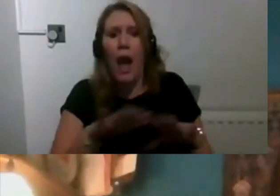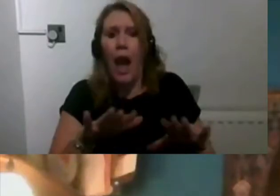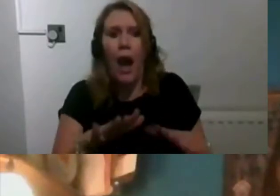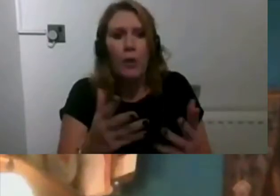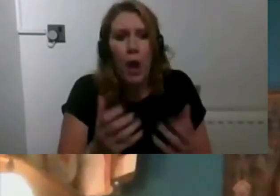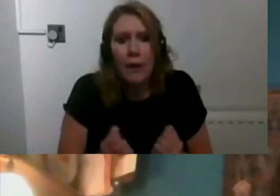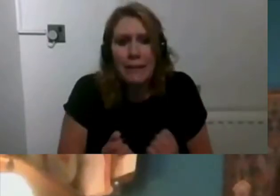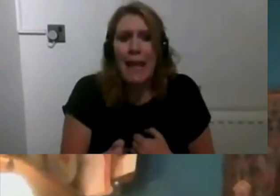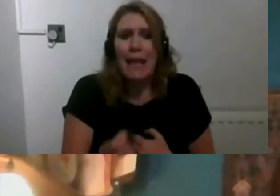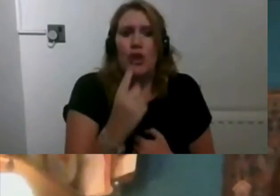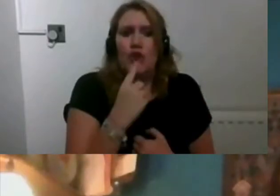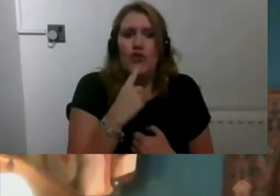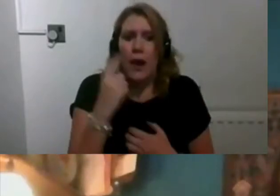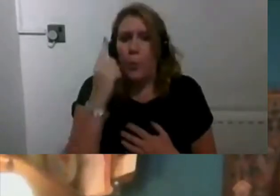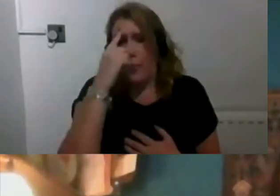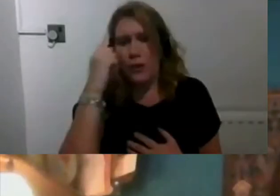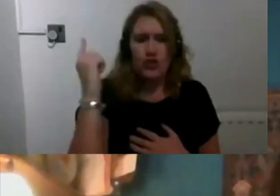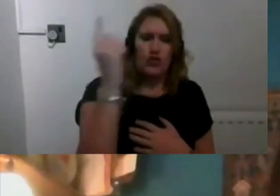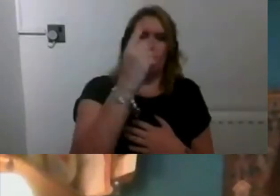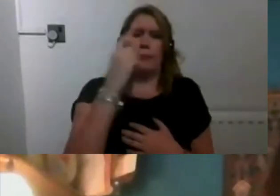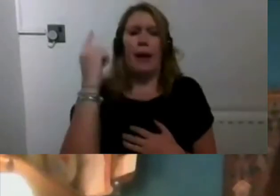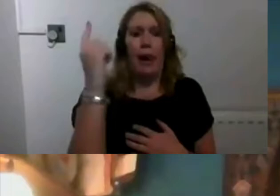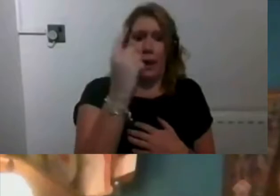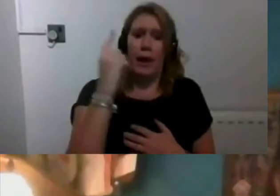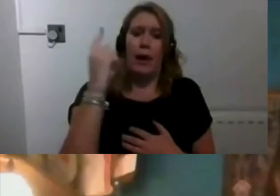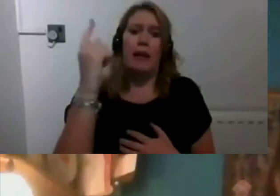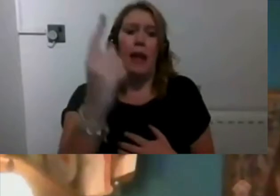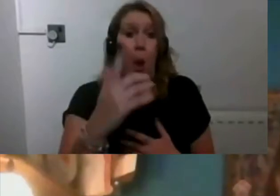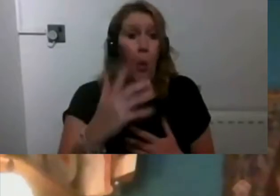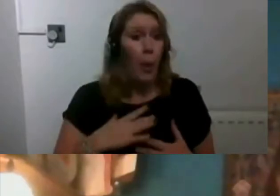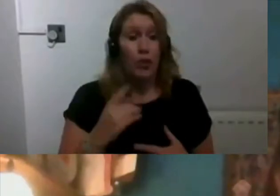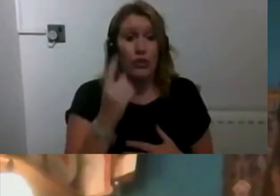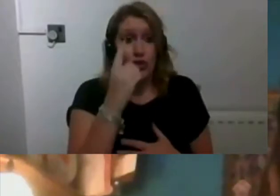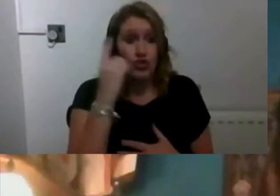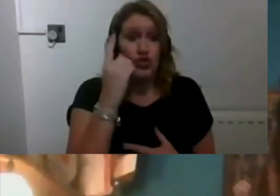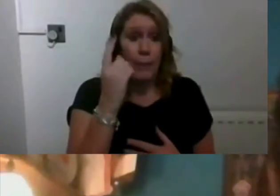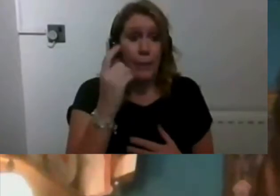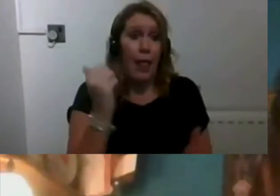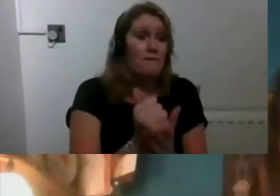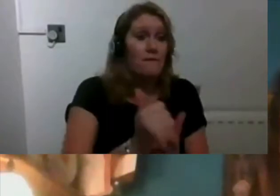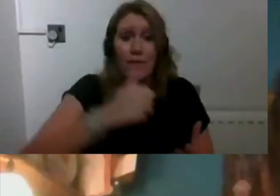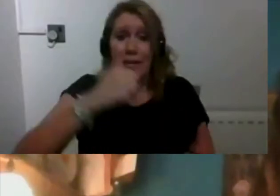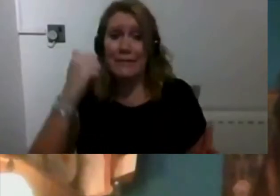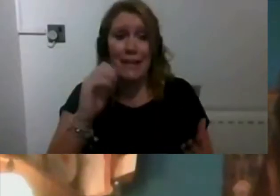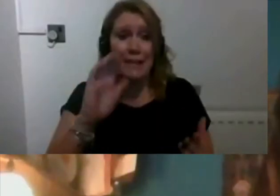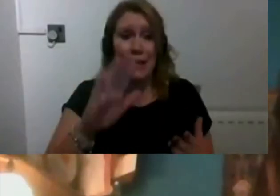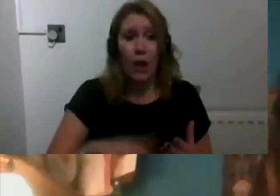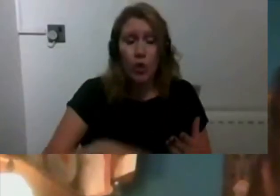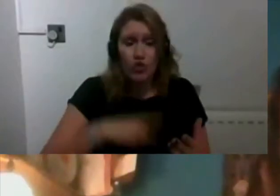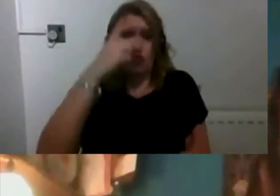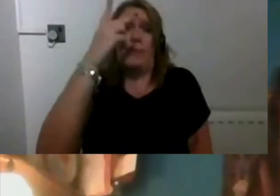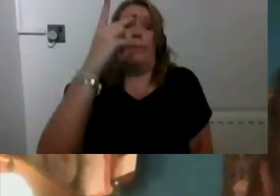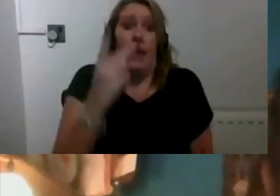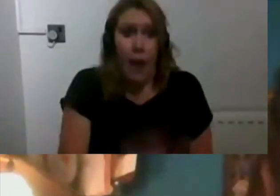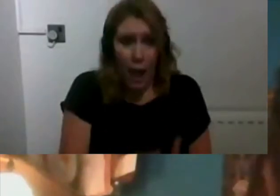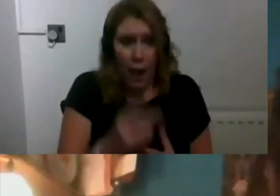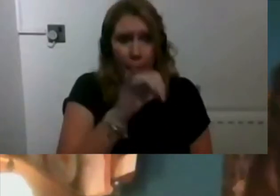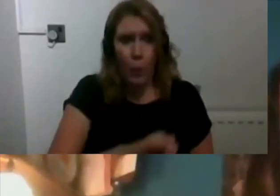Whether it's tripping the light fantastic. Or tripping me up. I would rather have an takeaway.